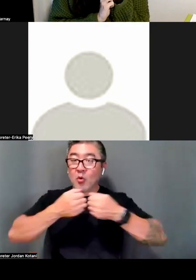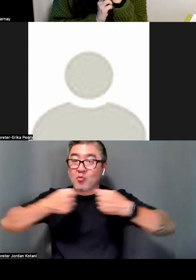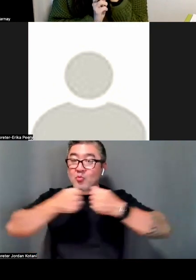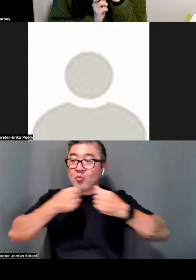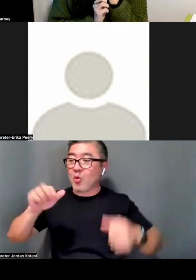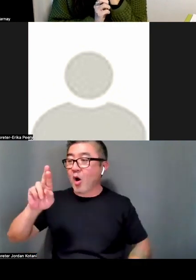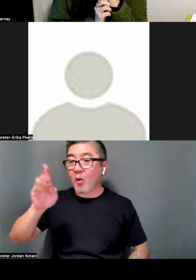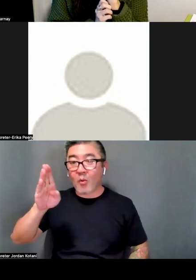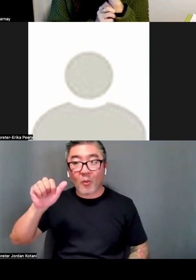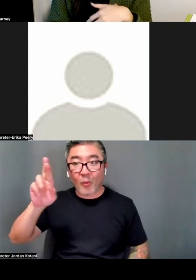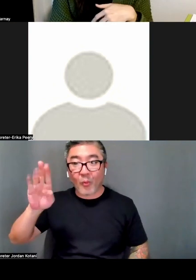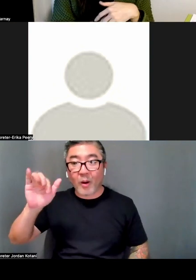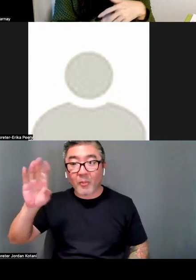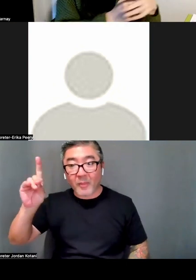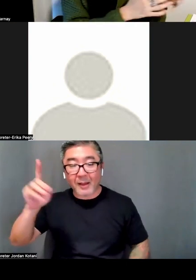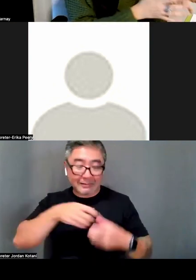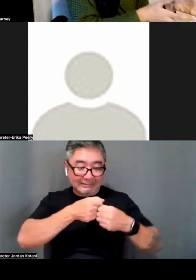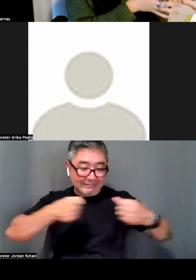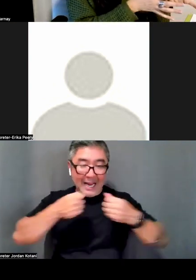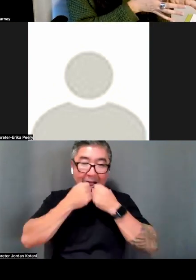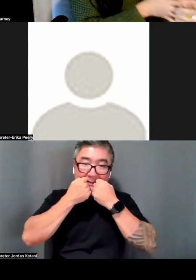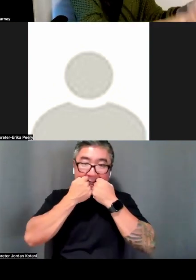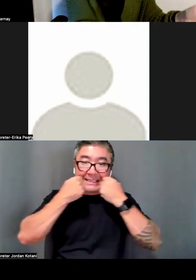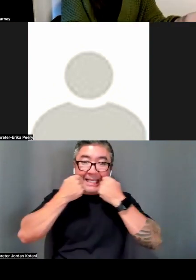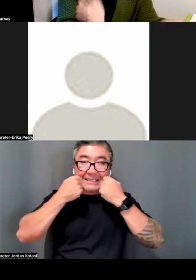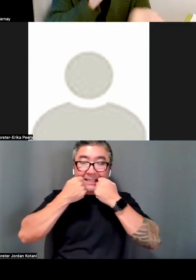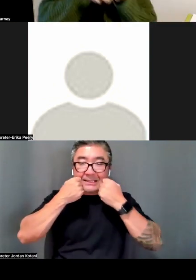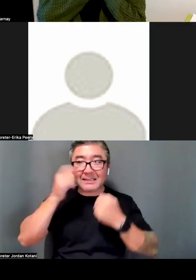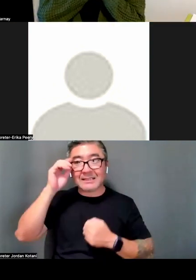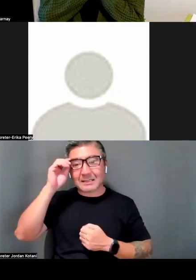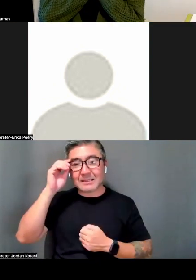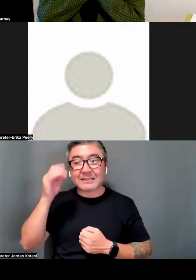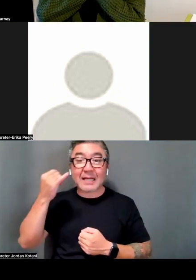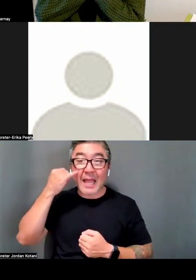to mouth on. If they're chewing something that is inappropriate, redirecting them to what they have